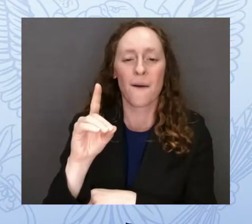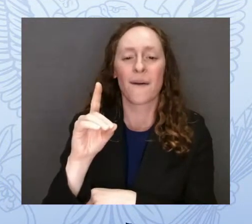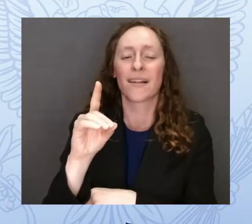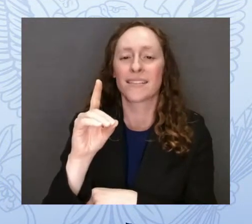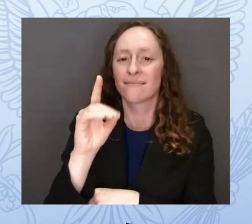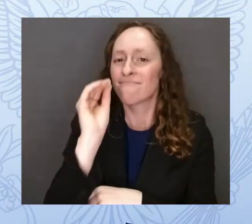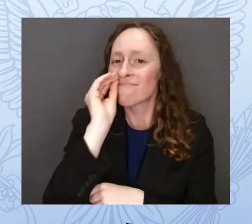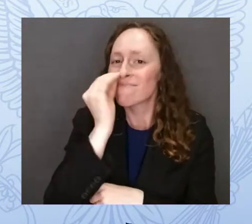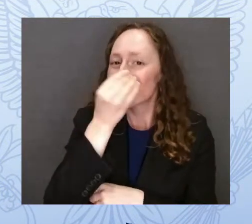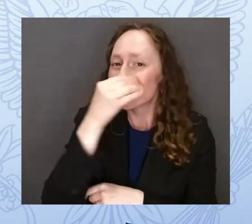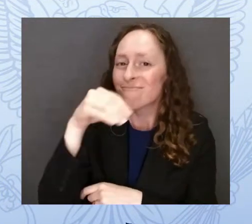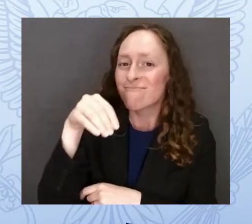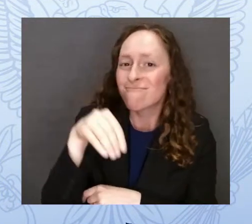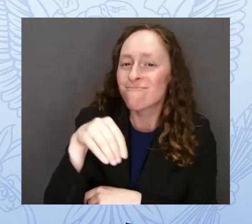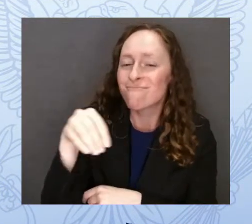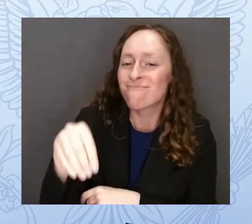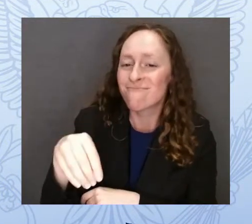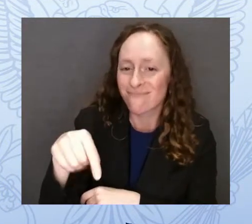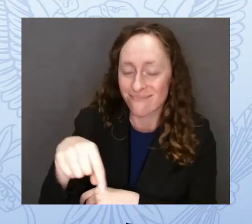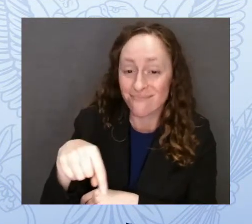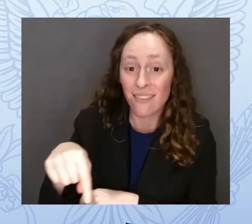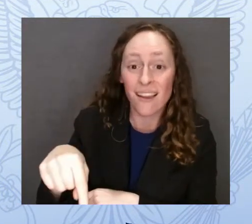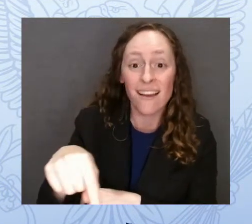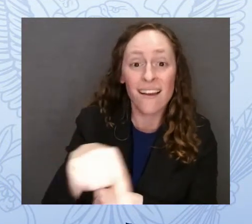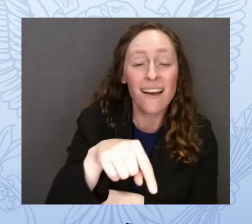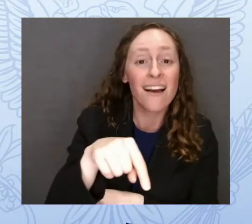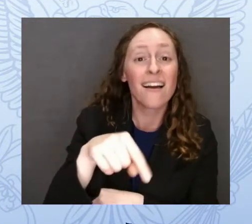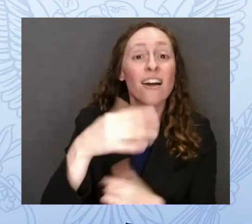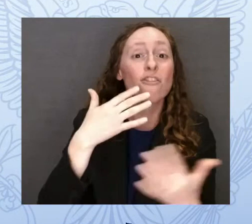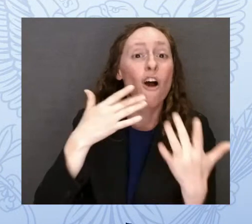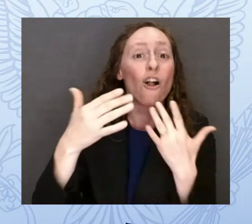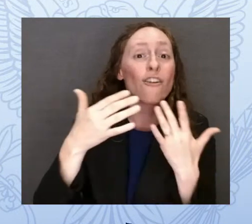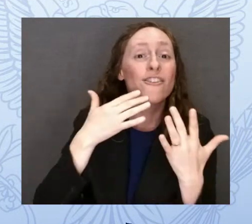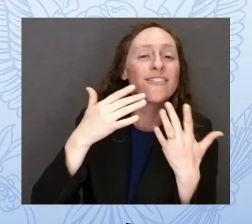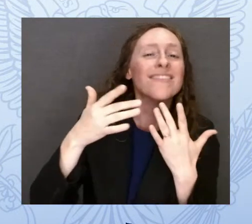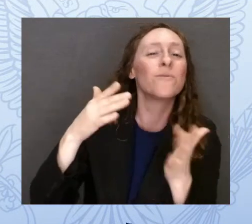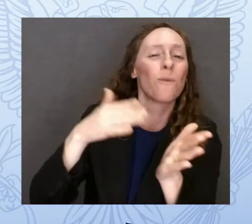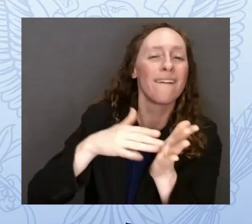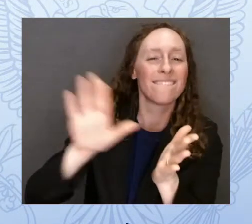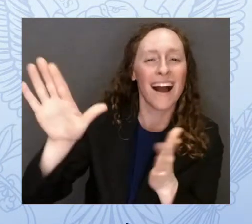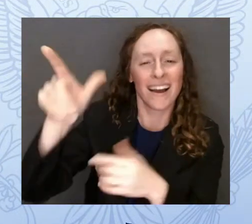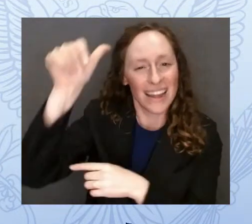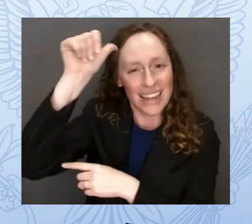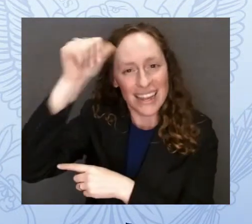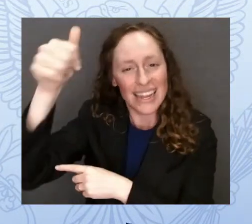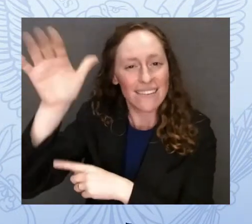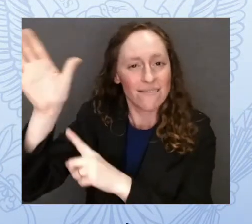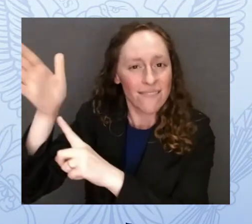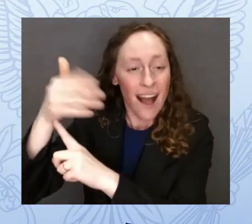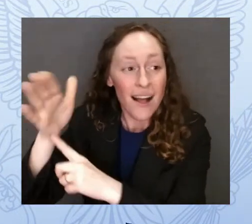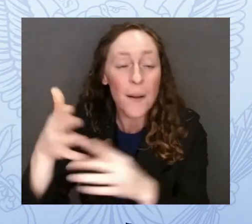in the United States flag in our version of Sugar Twist, all made by hand.